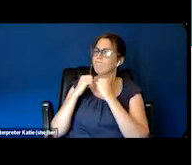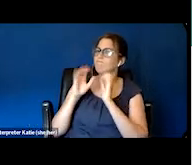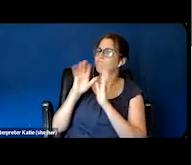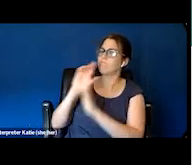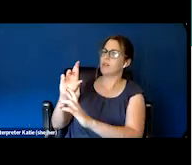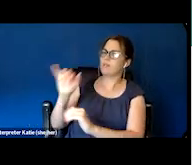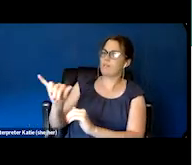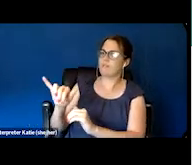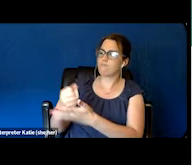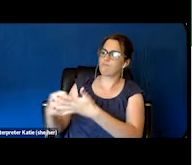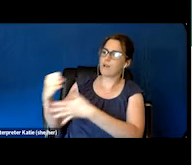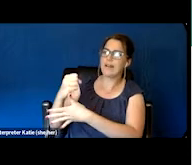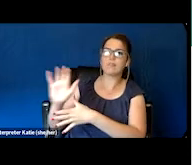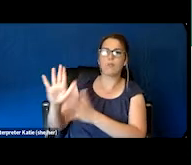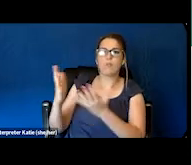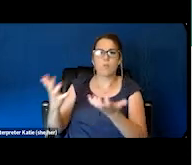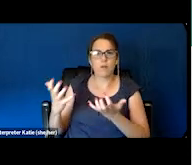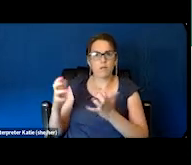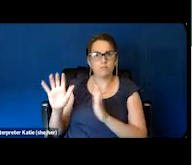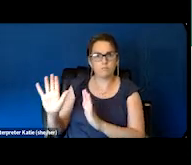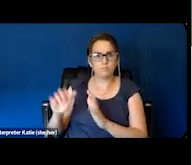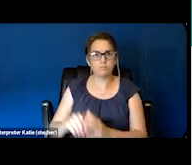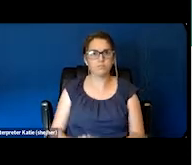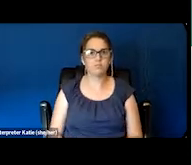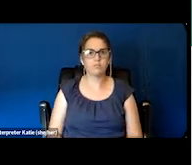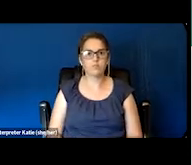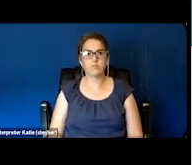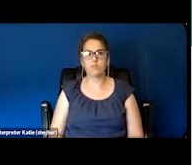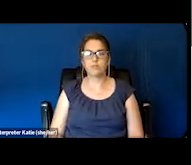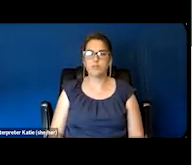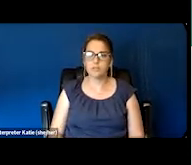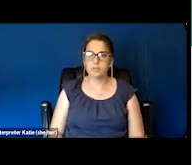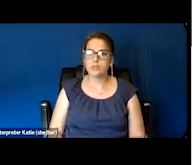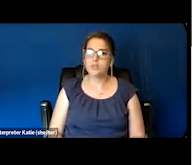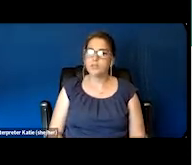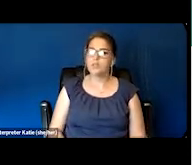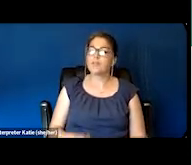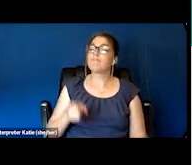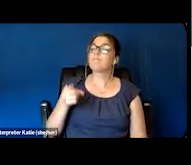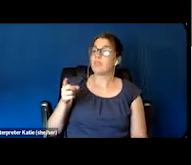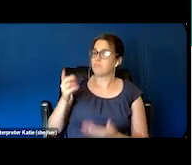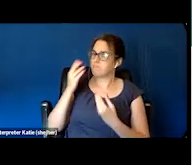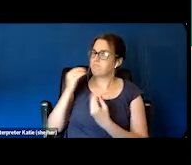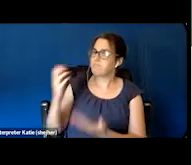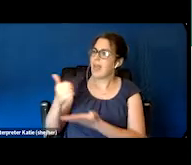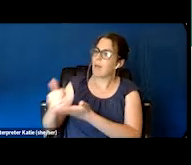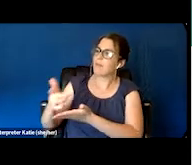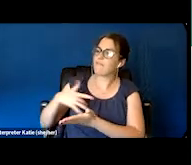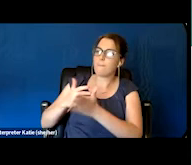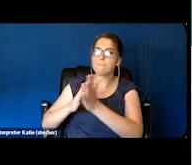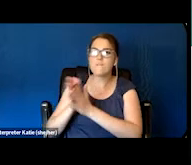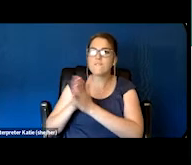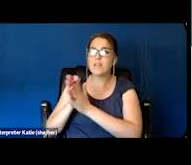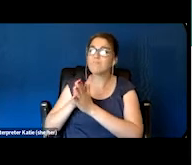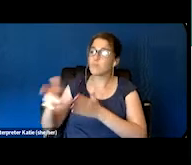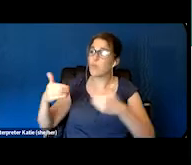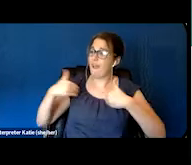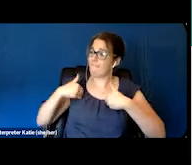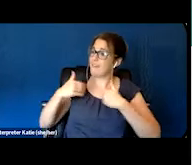and recognizing that they themselves have the resources and skills needed for change. On the right side, you'll see the five A's,